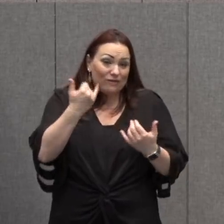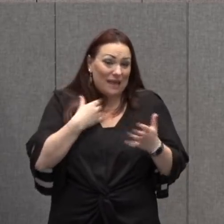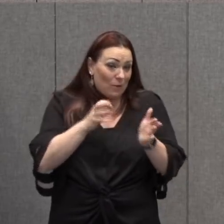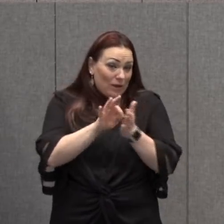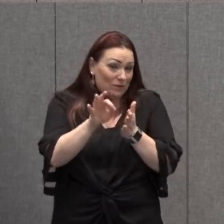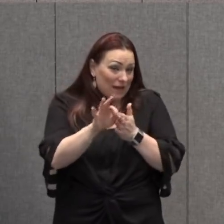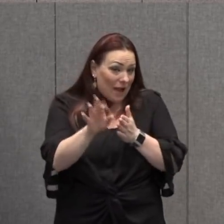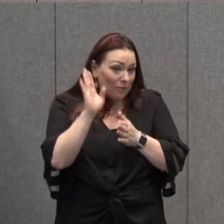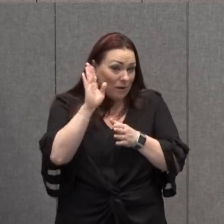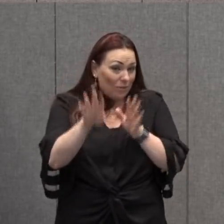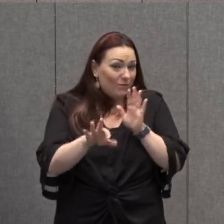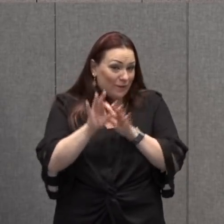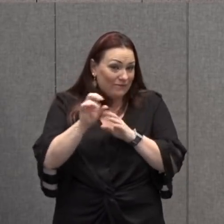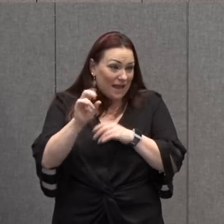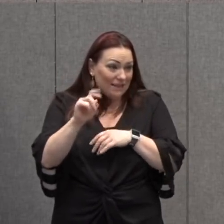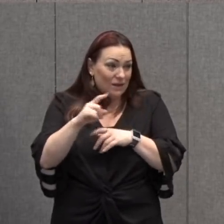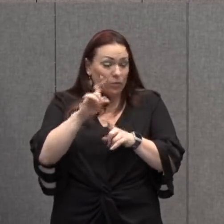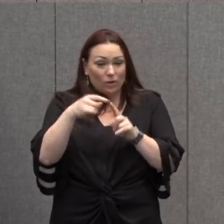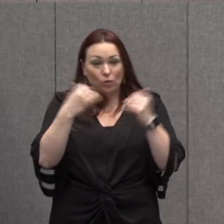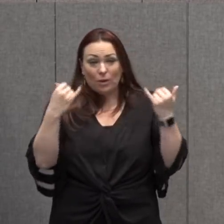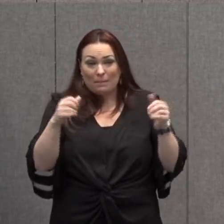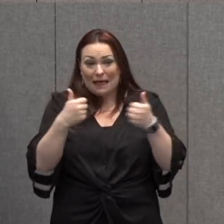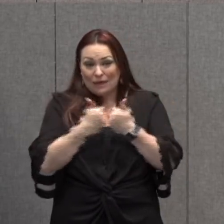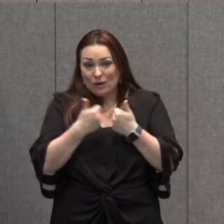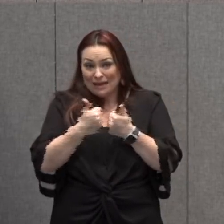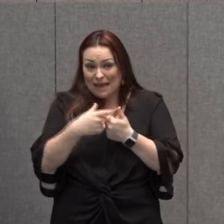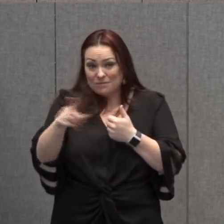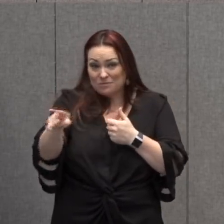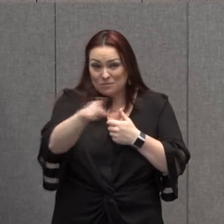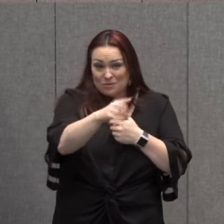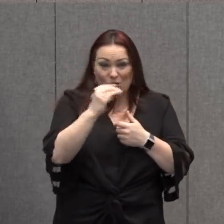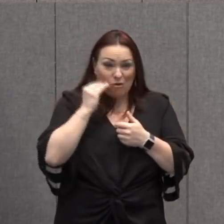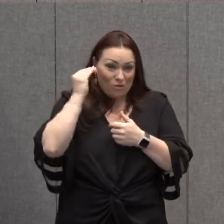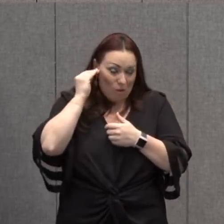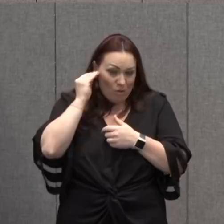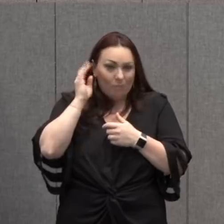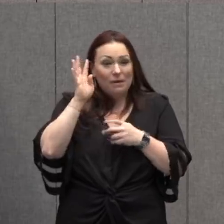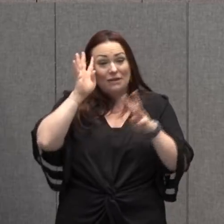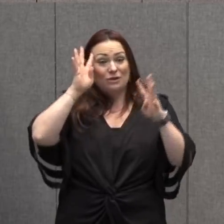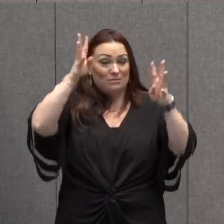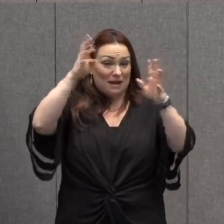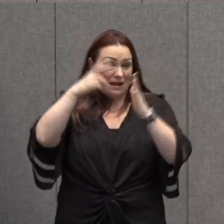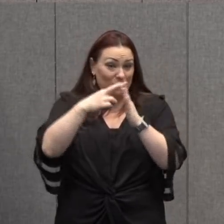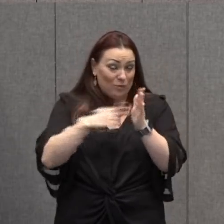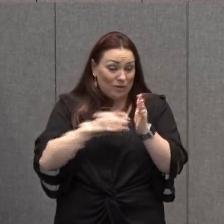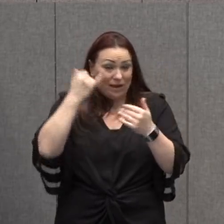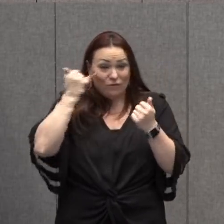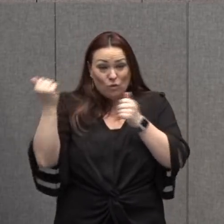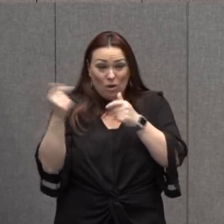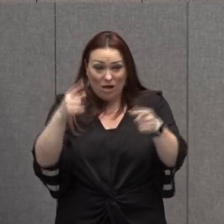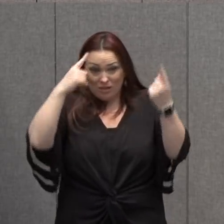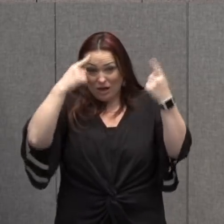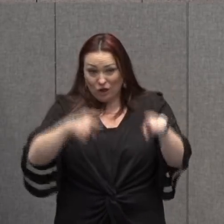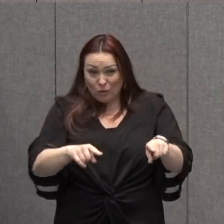I don't know, I think when you're playing your own games and you're making up the rules, as long as everybody agrees on the rules, Right